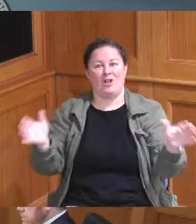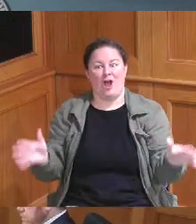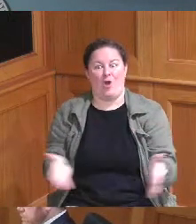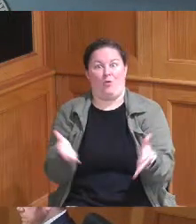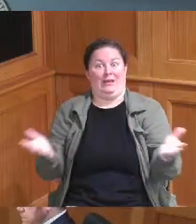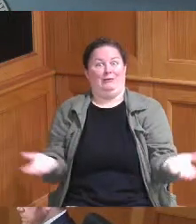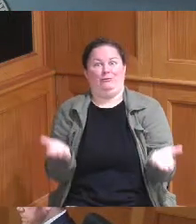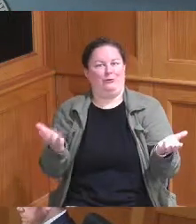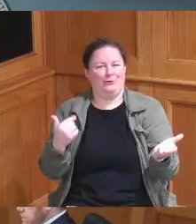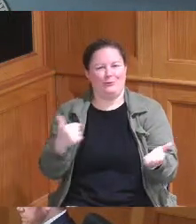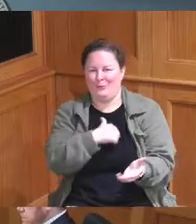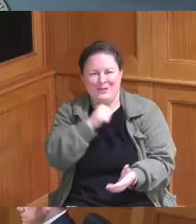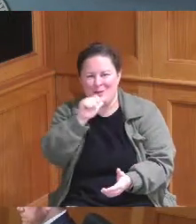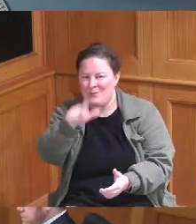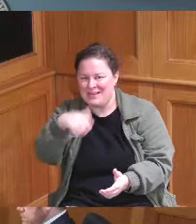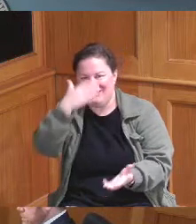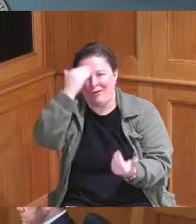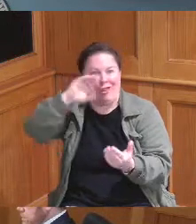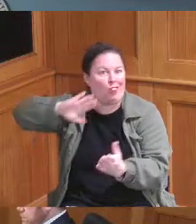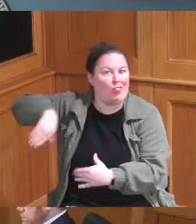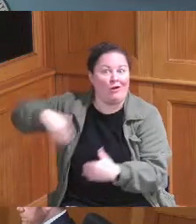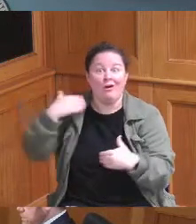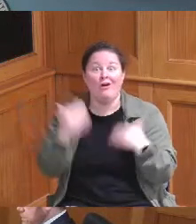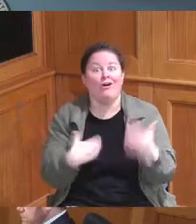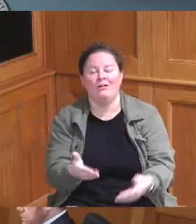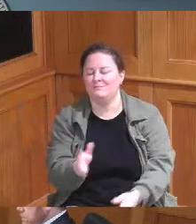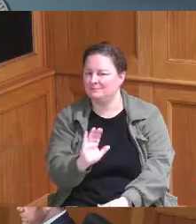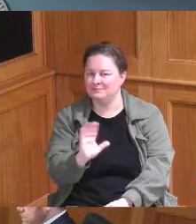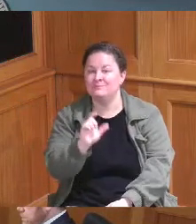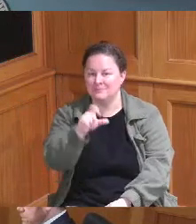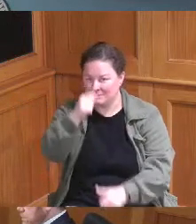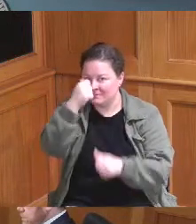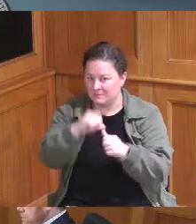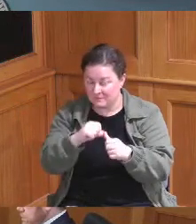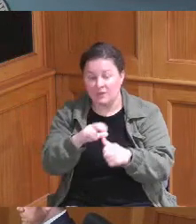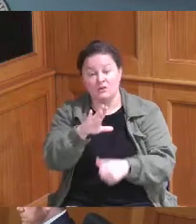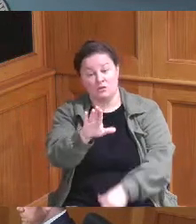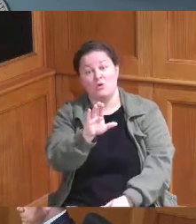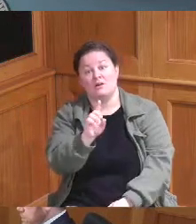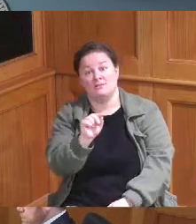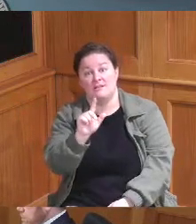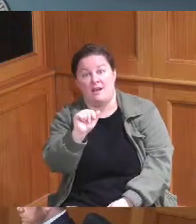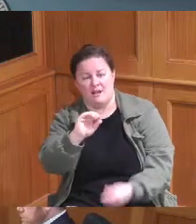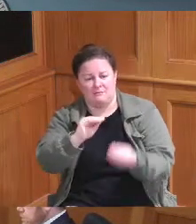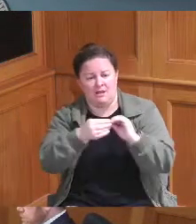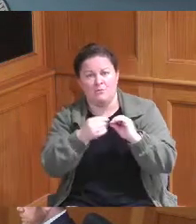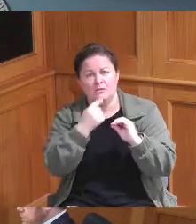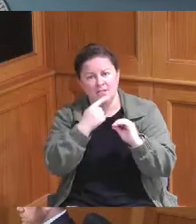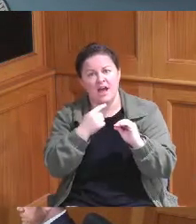when I looked at your data the deaths have decreased by half which is awesome we wish it